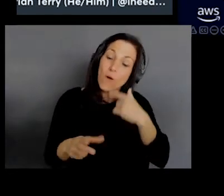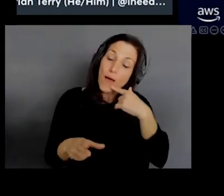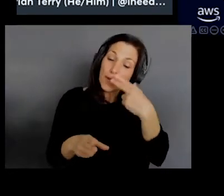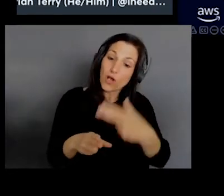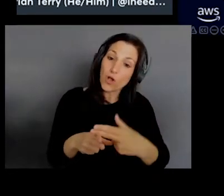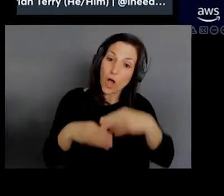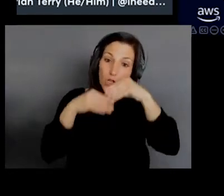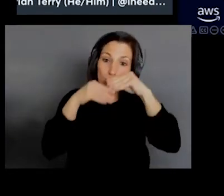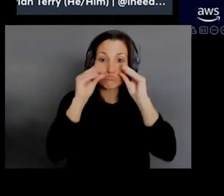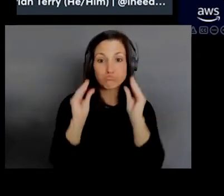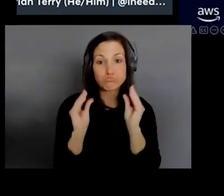This right side should say...